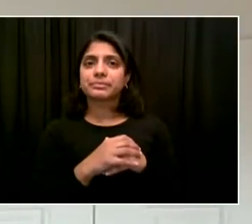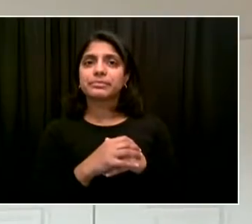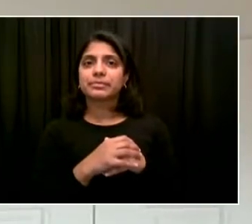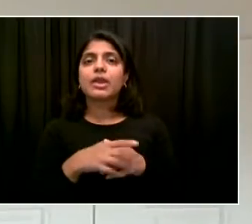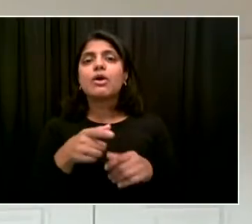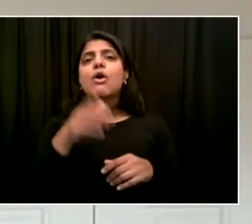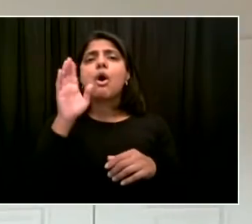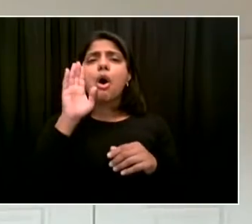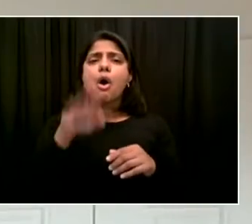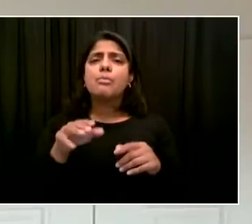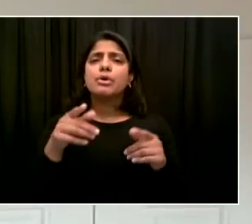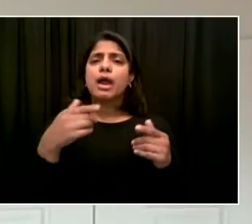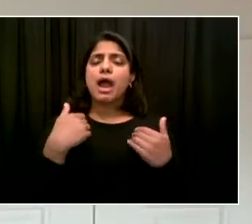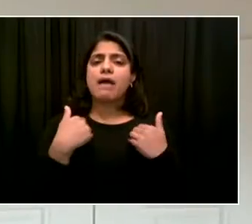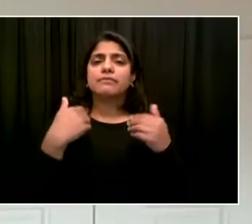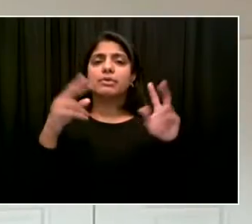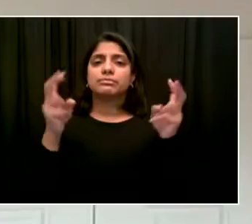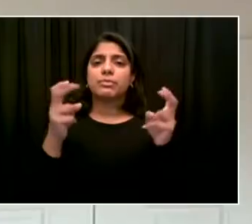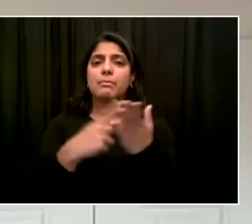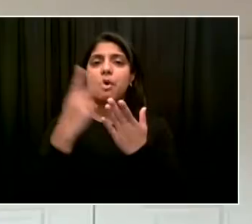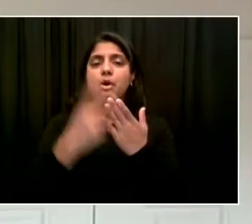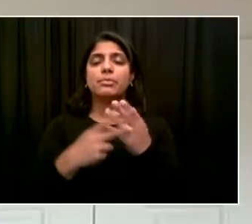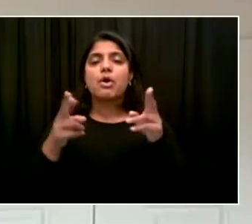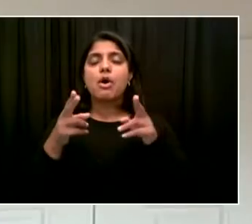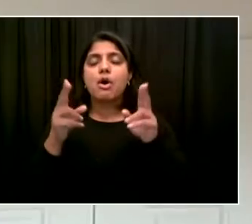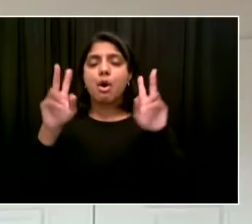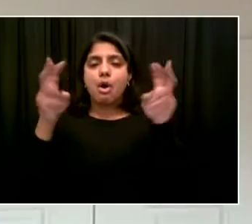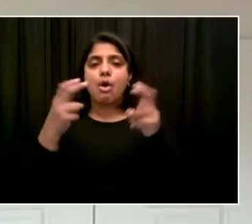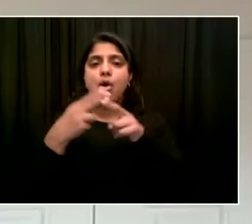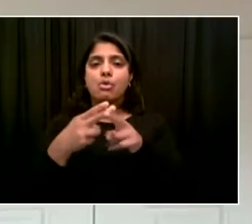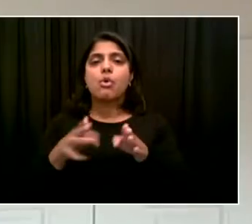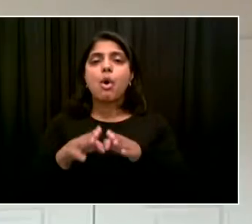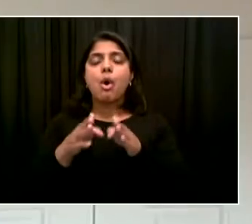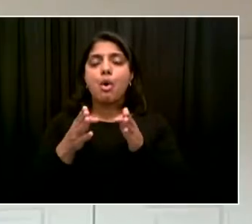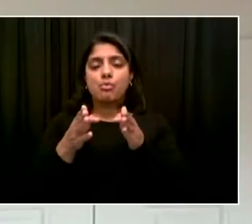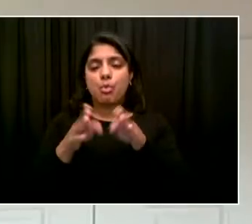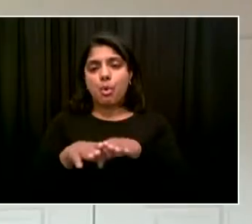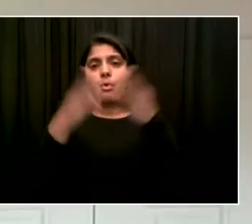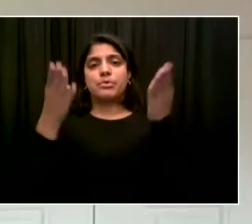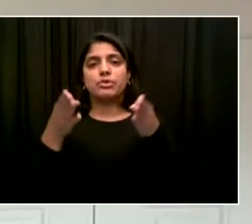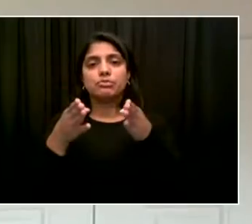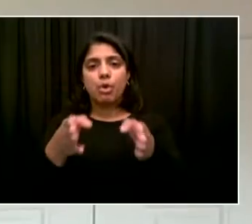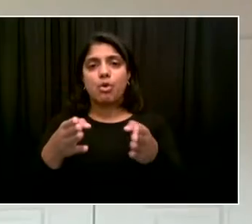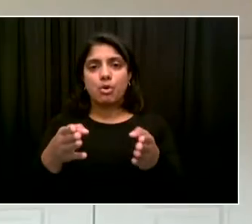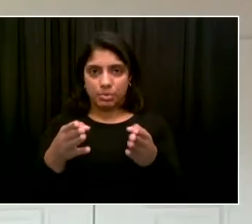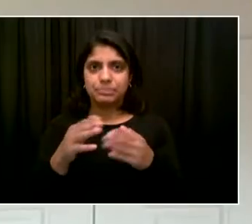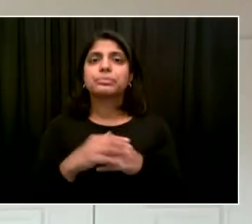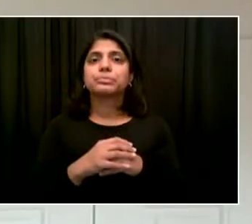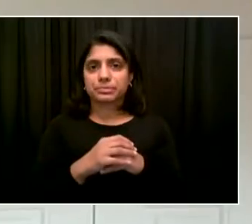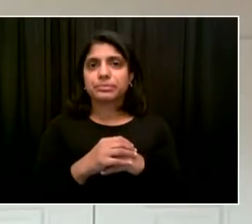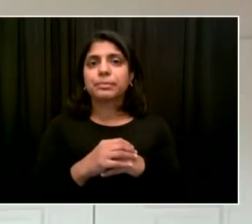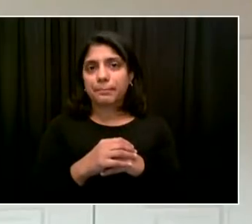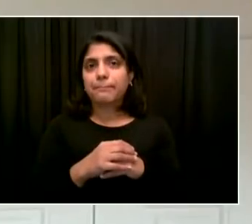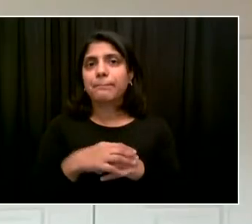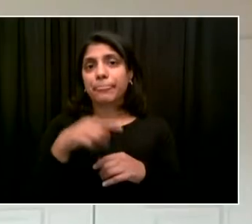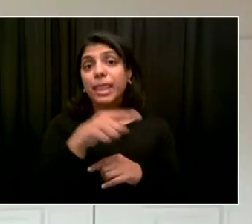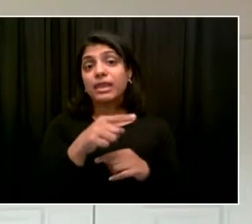SUPPORT FOR OPEN STREET AND AS